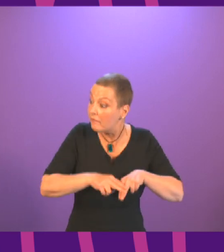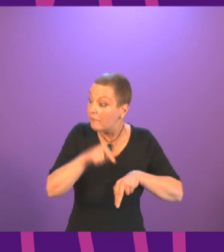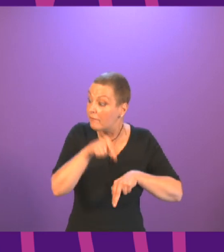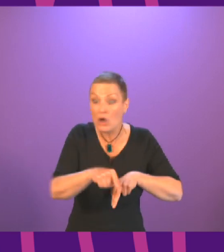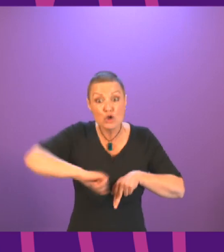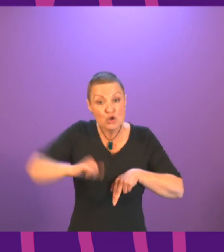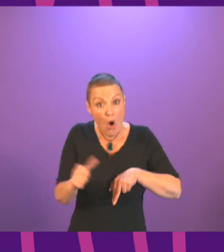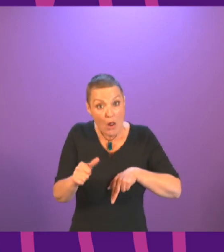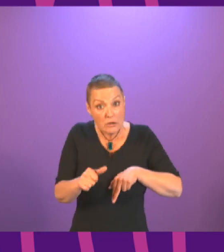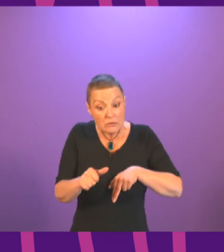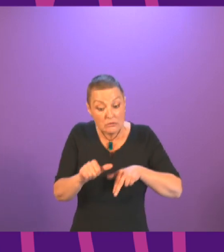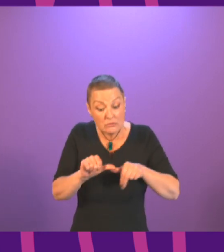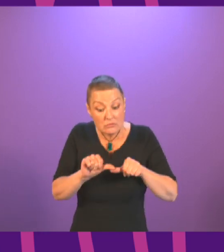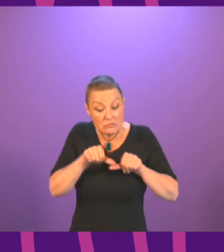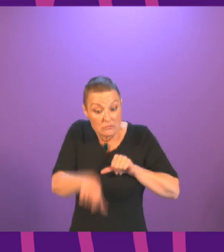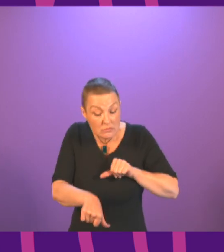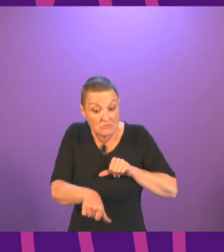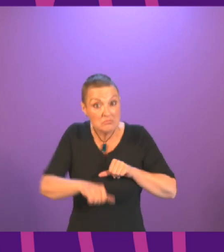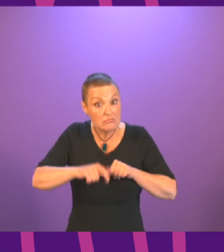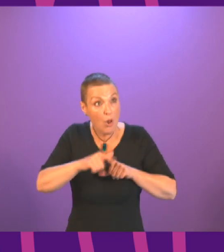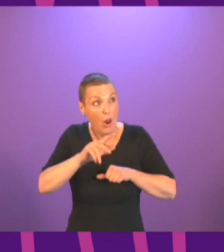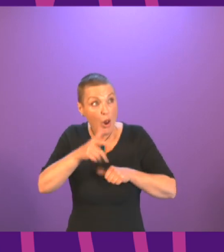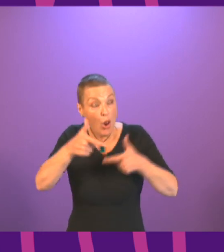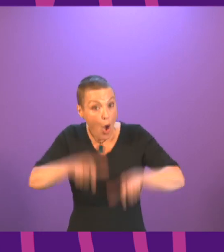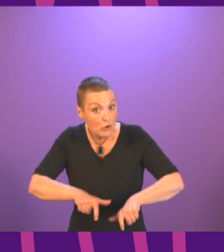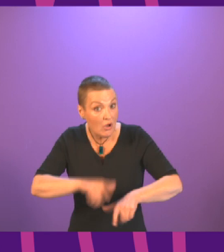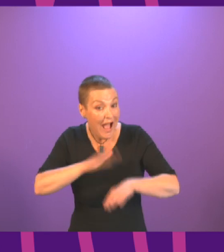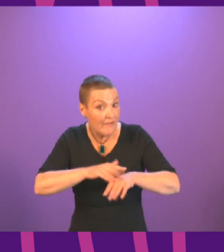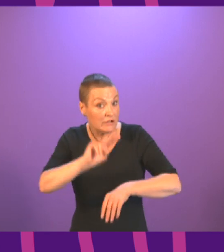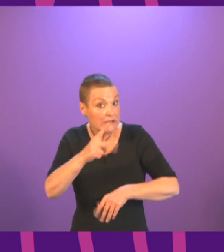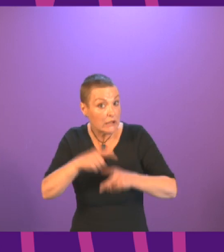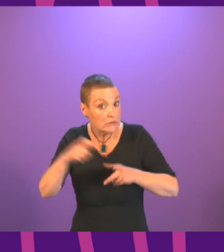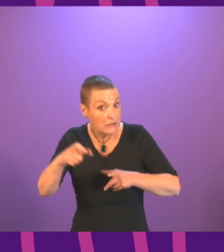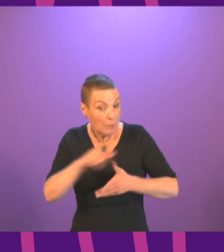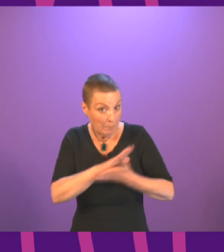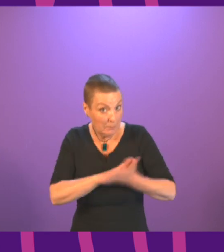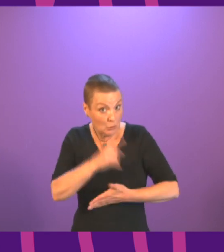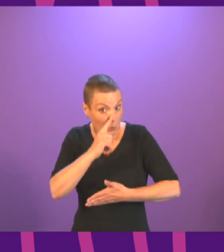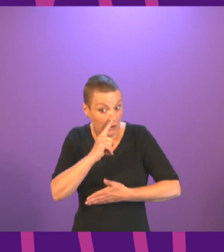is in lockdown can still get it after 2 December. If the answer is yes, I will certainly warmly